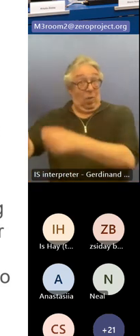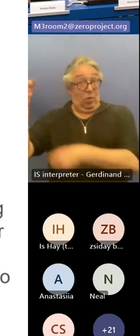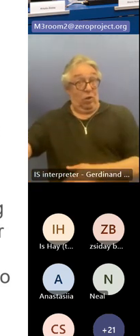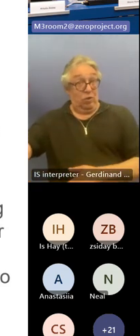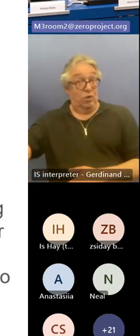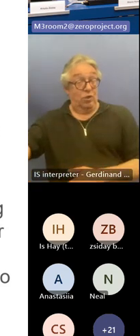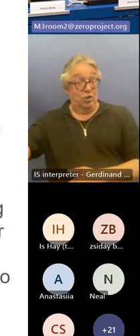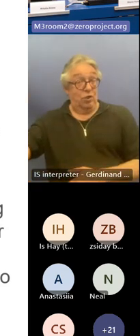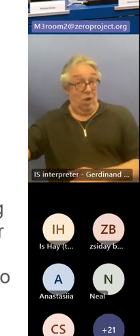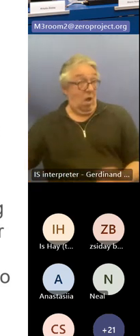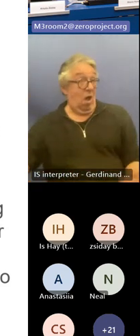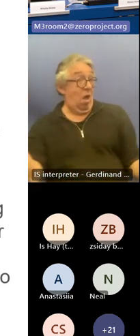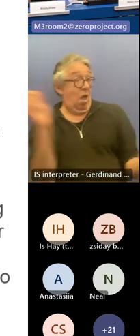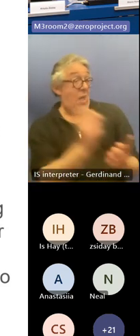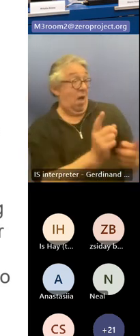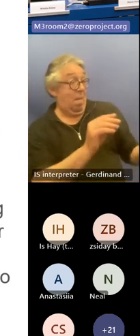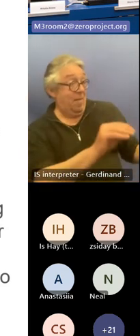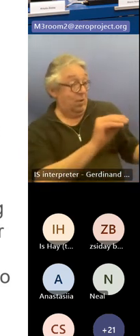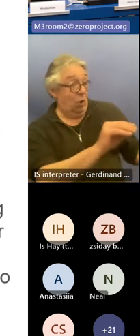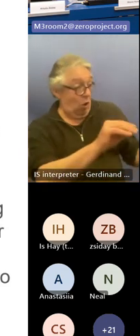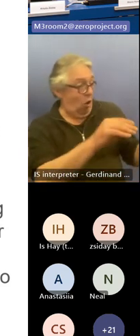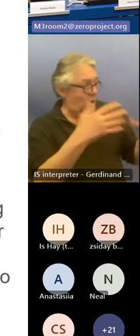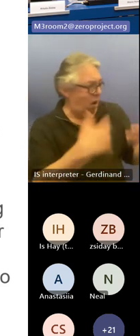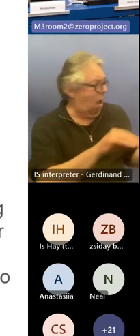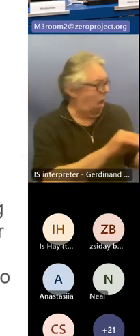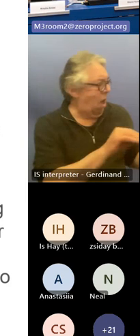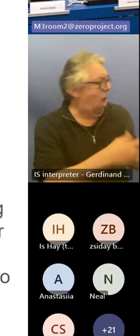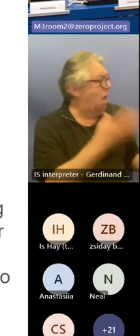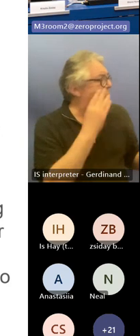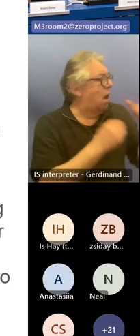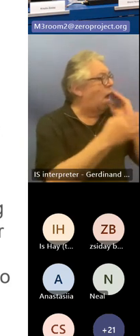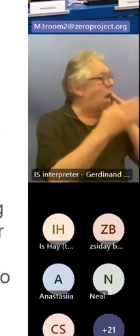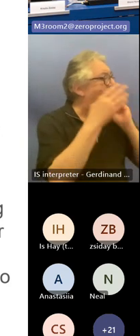into their boards. They're having conversations in their boardrooms and in the organisation from the